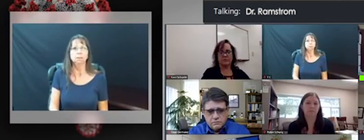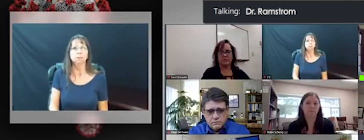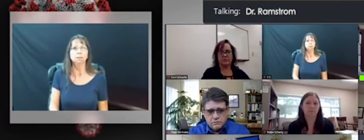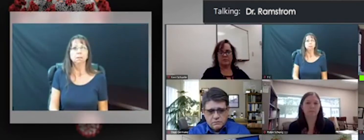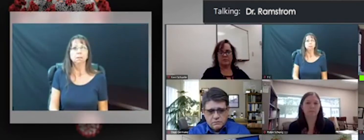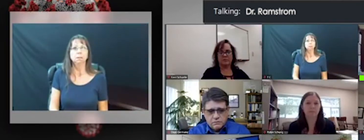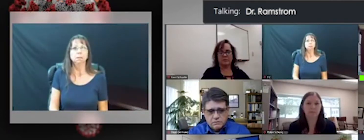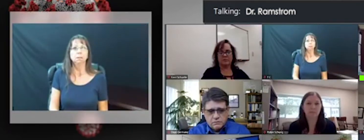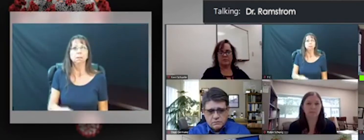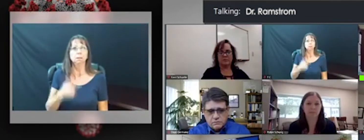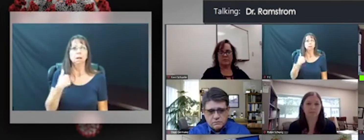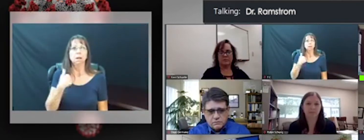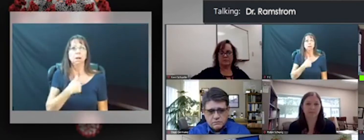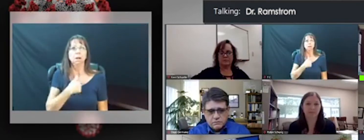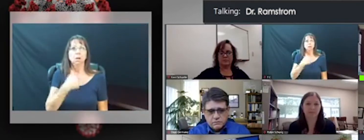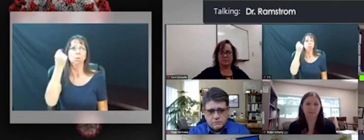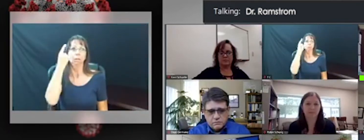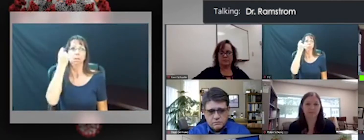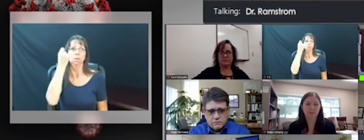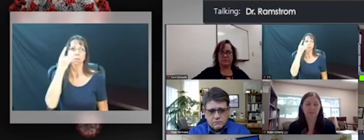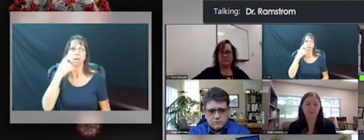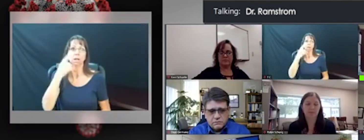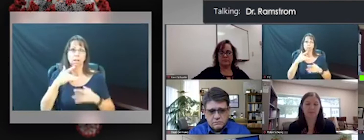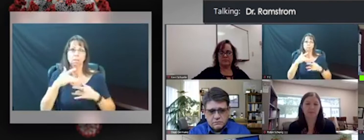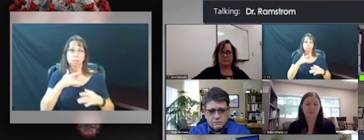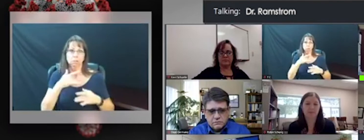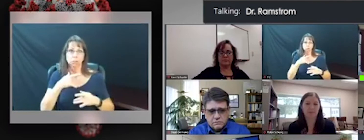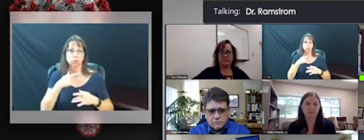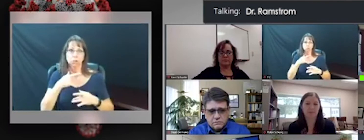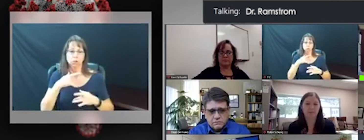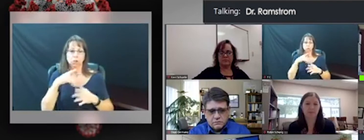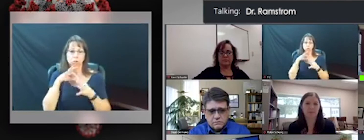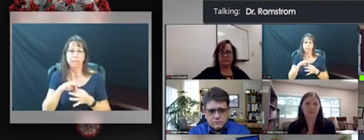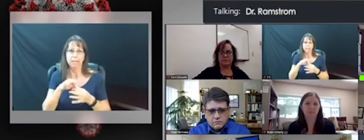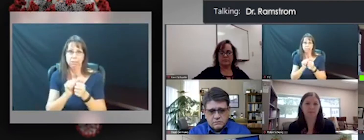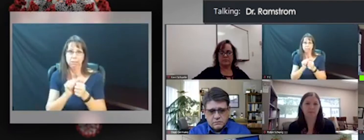We understand where that question is coming from, in that the schools were asked to submit schedules